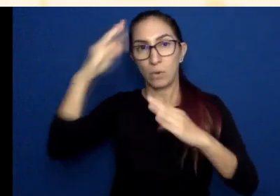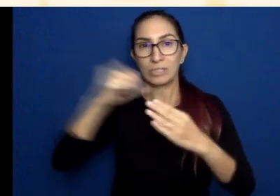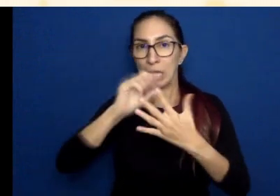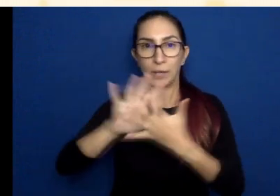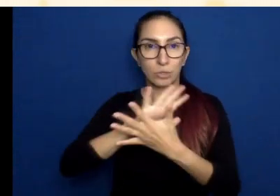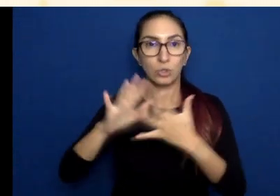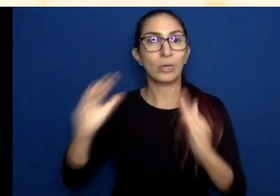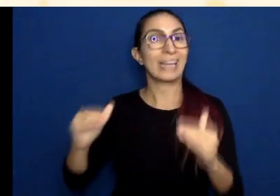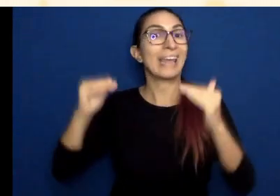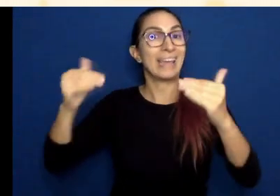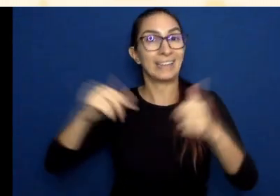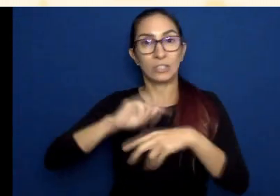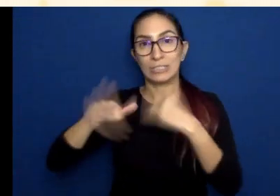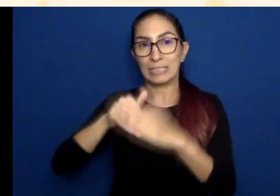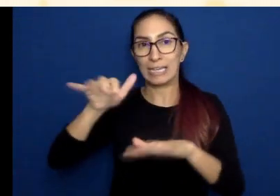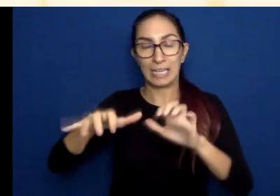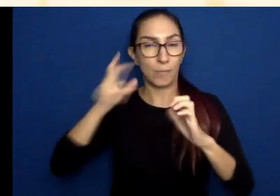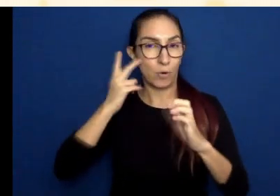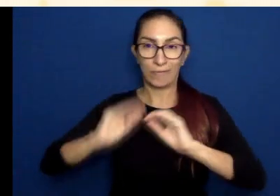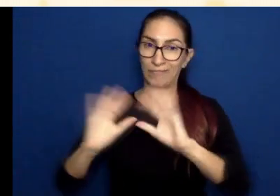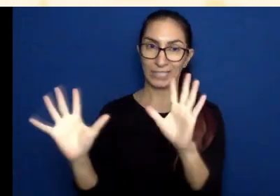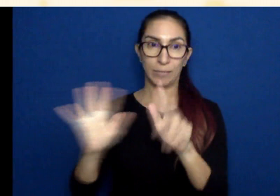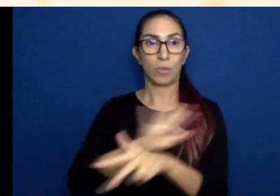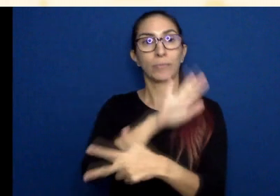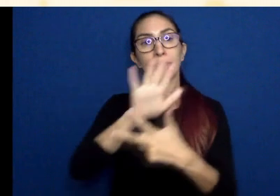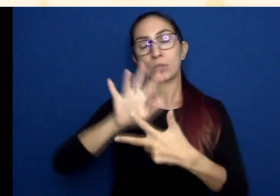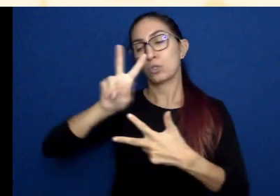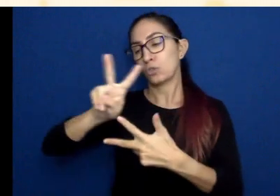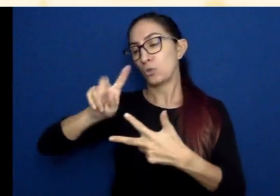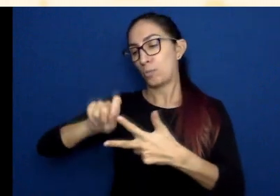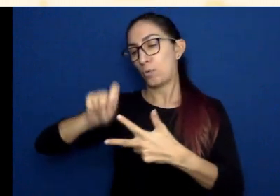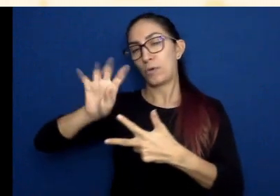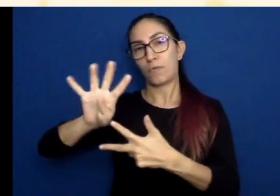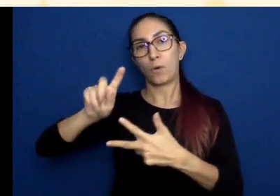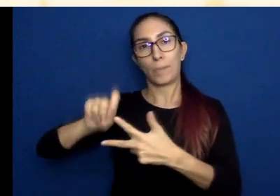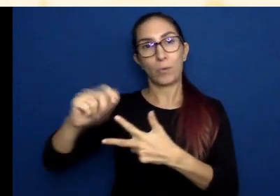The entire keyboard focus is visible. 2.4.13, focus appearance;